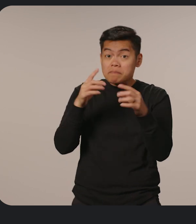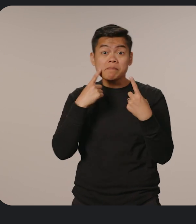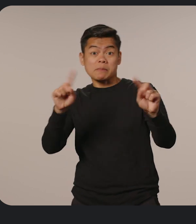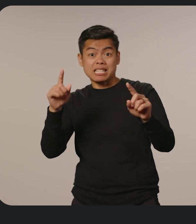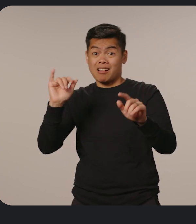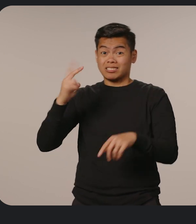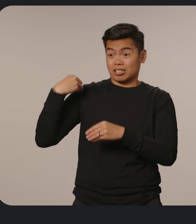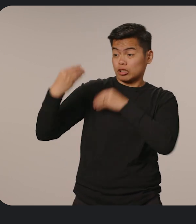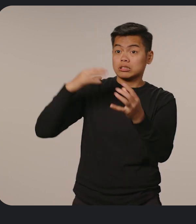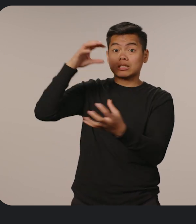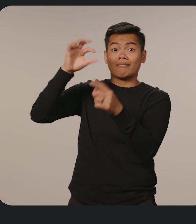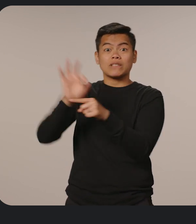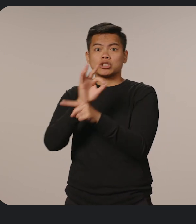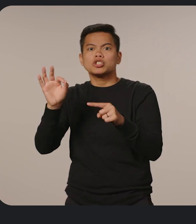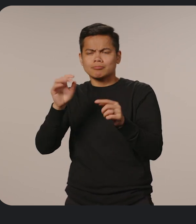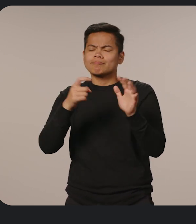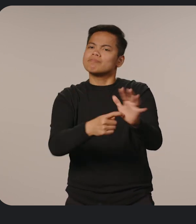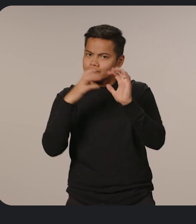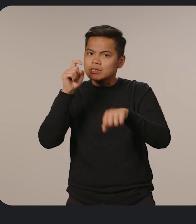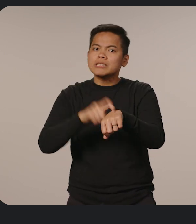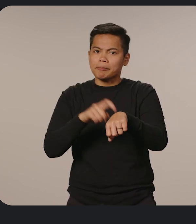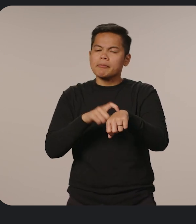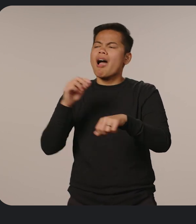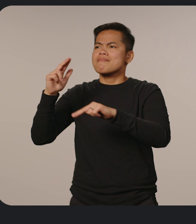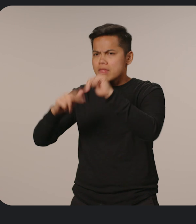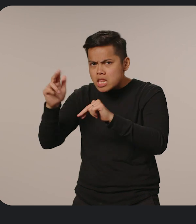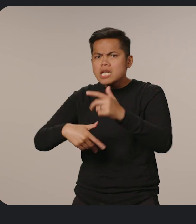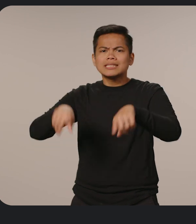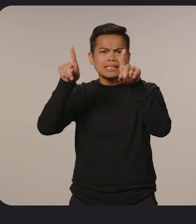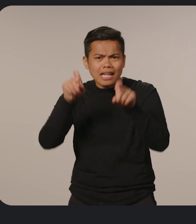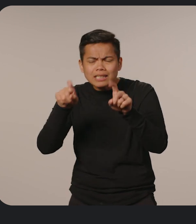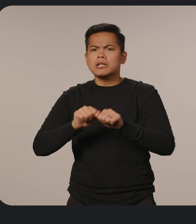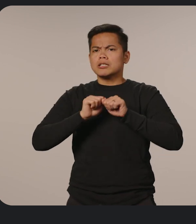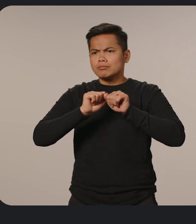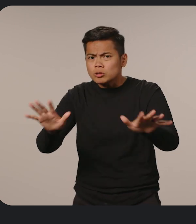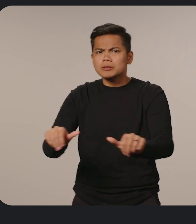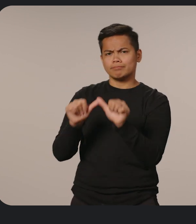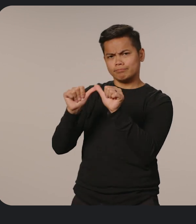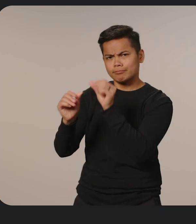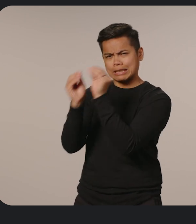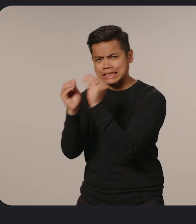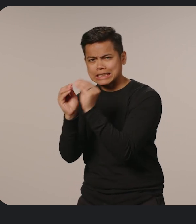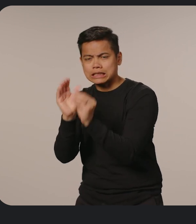and effort to build test deploy and maintain your function code not to